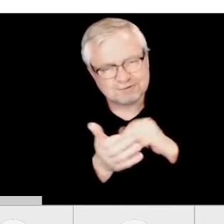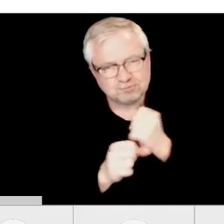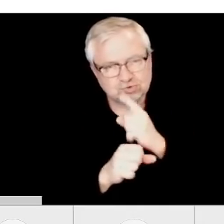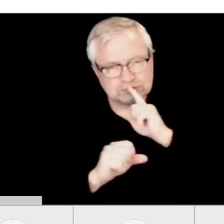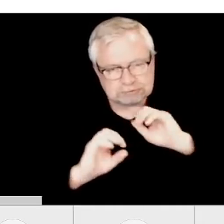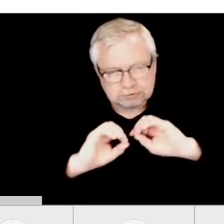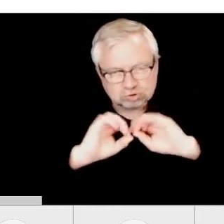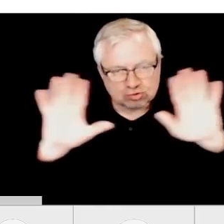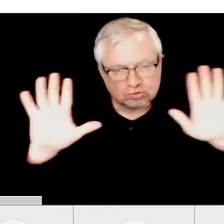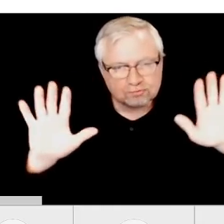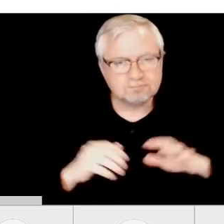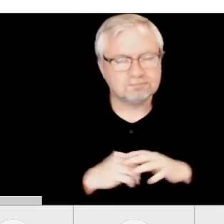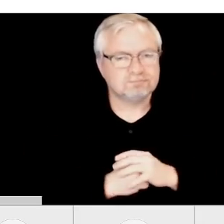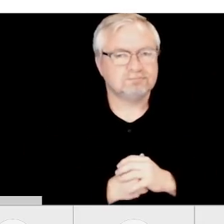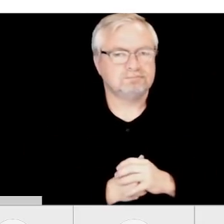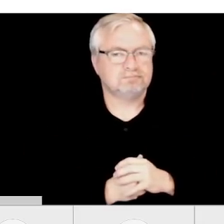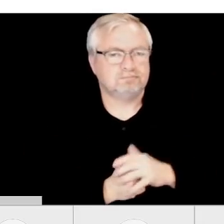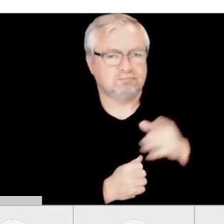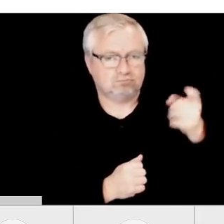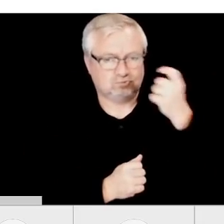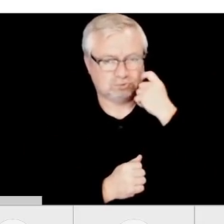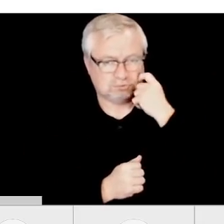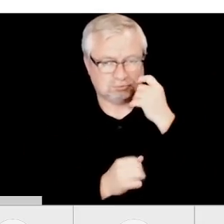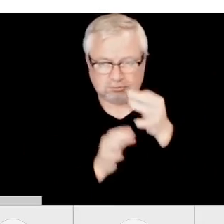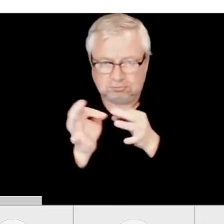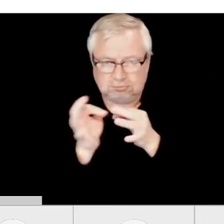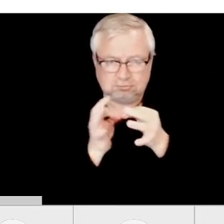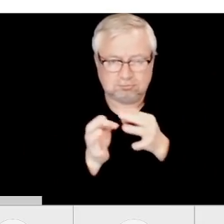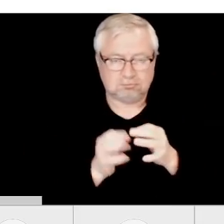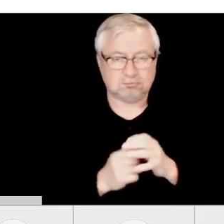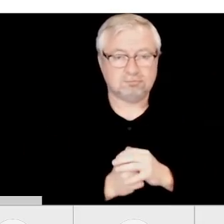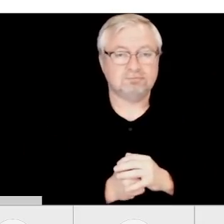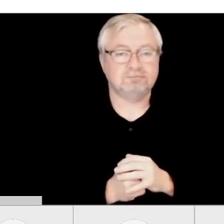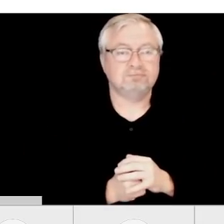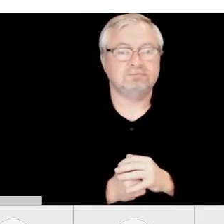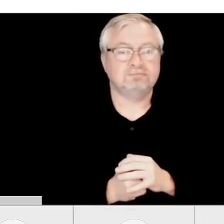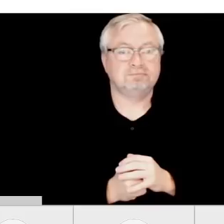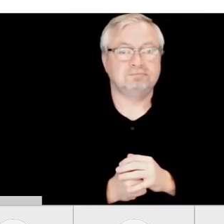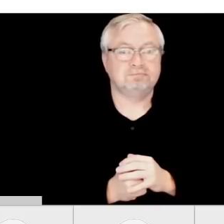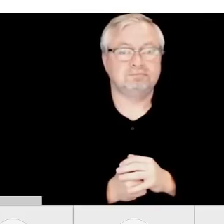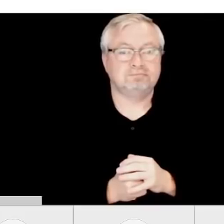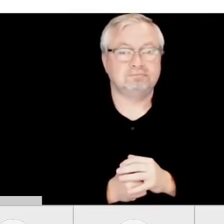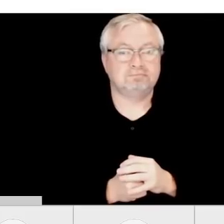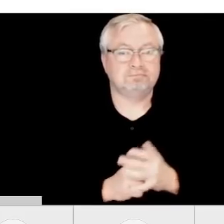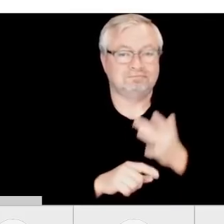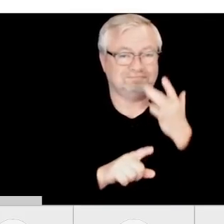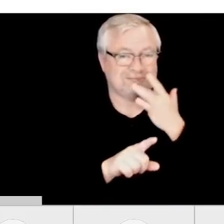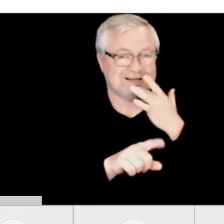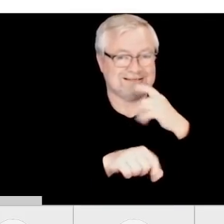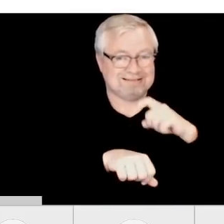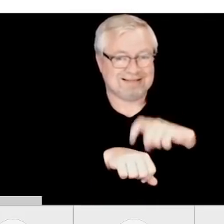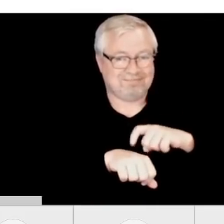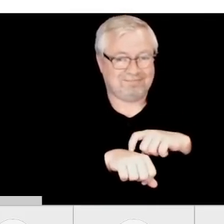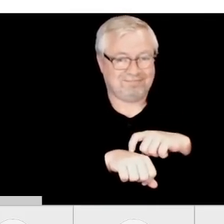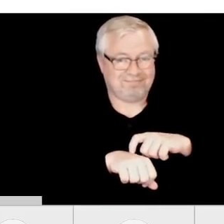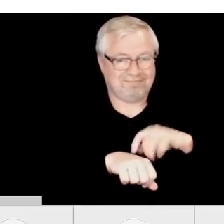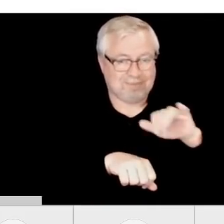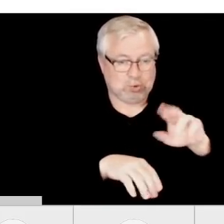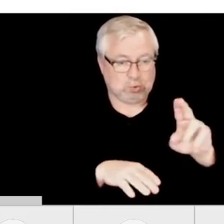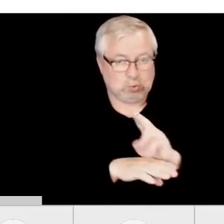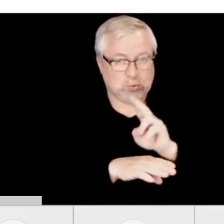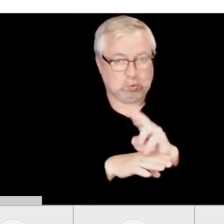You just said that buying time is what you do with the time that is make a